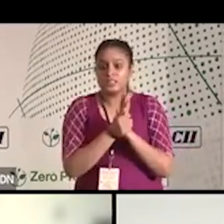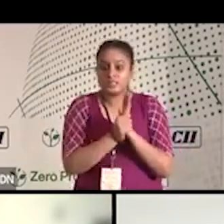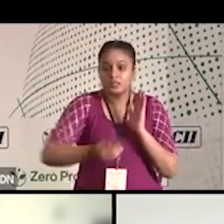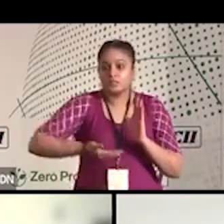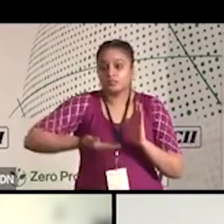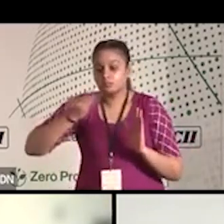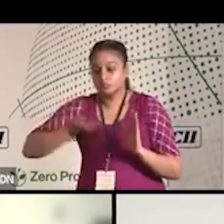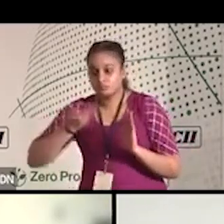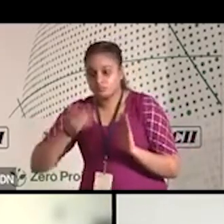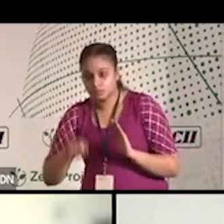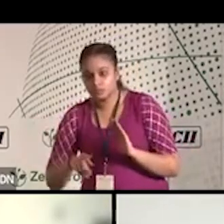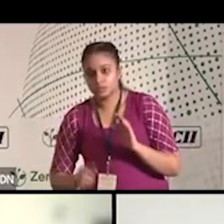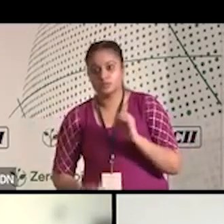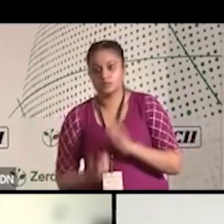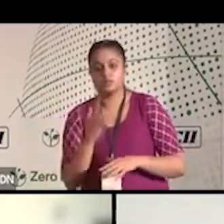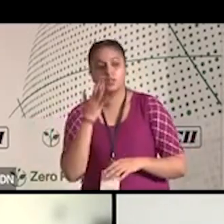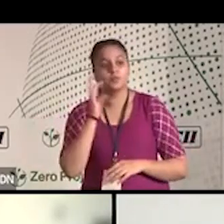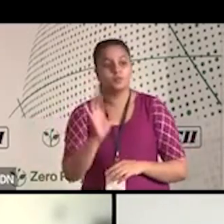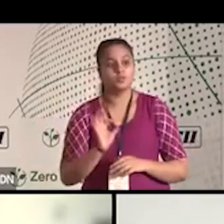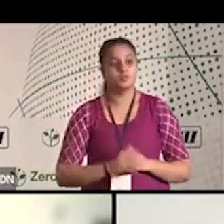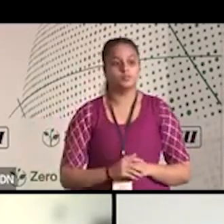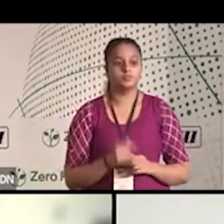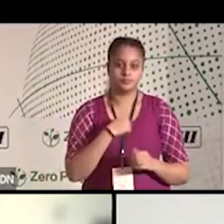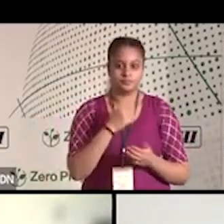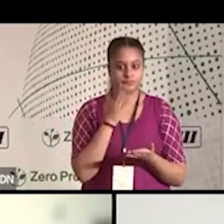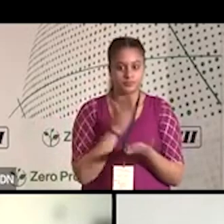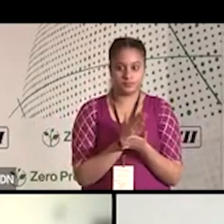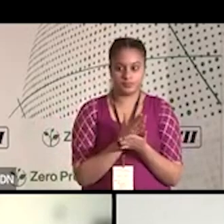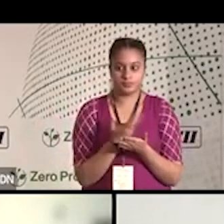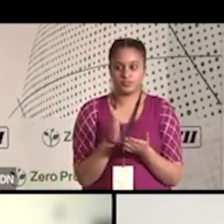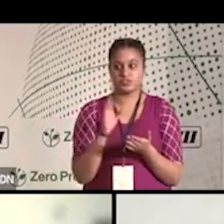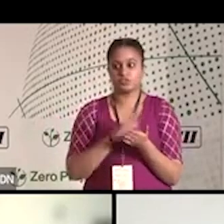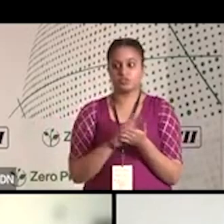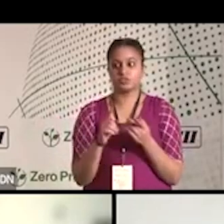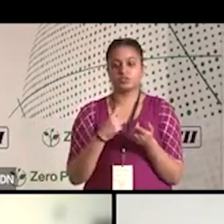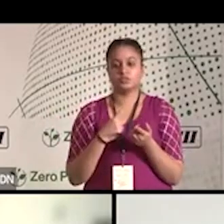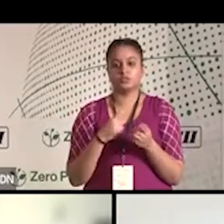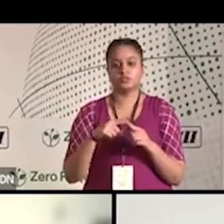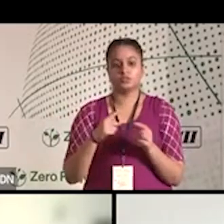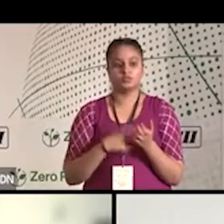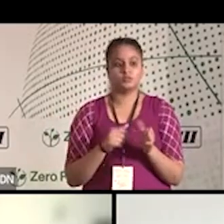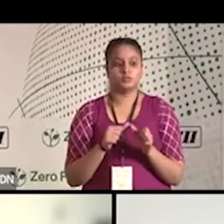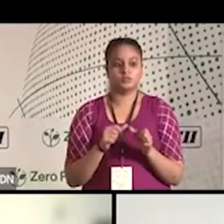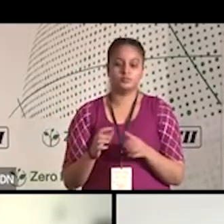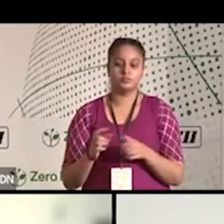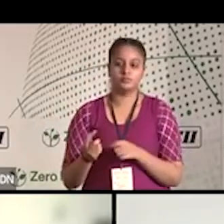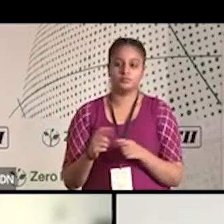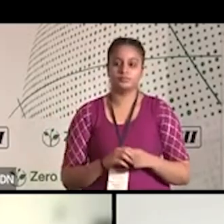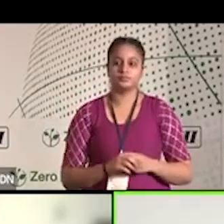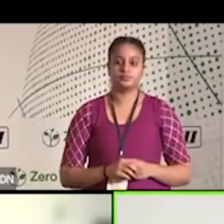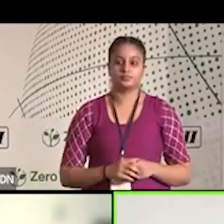So take a pause here to try and you can come back for any questions. Thank you.